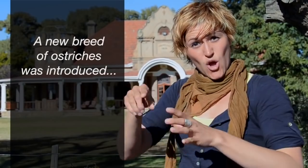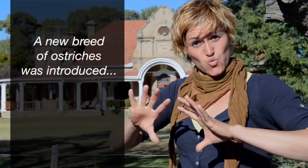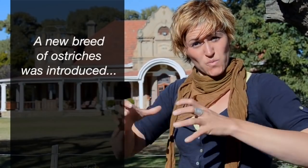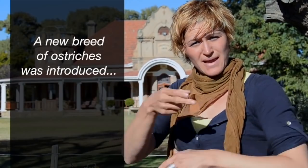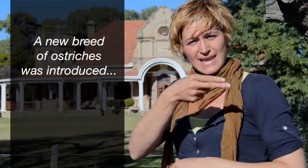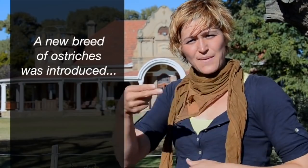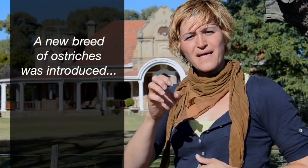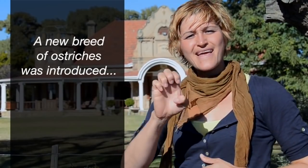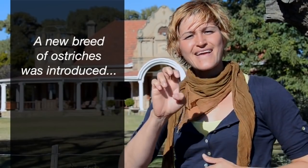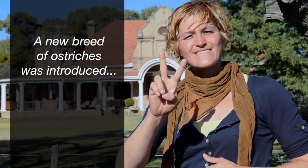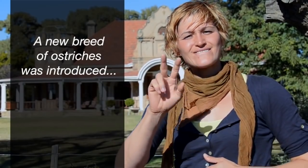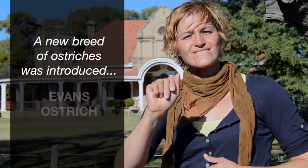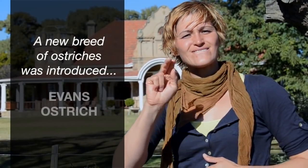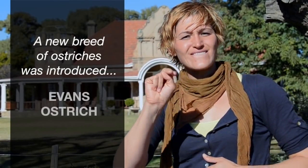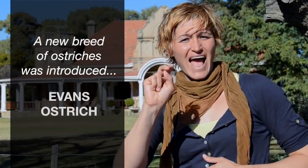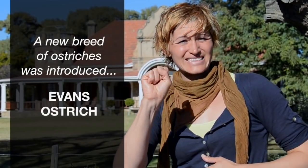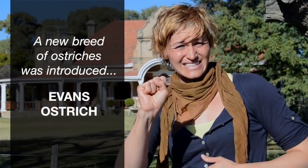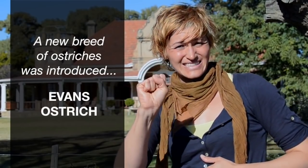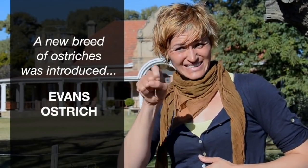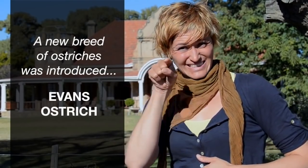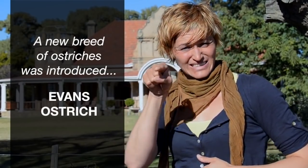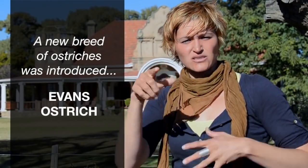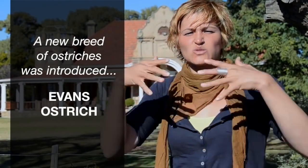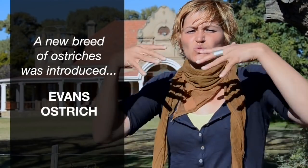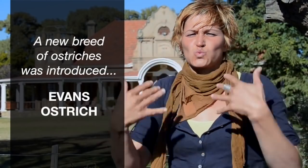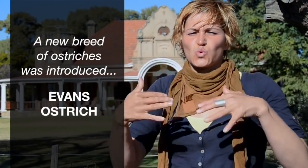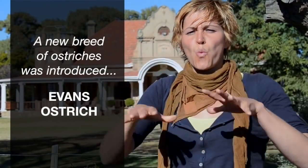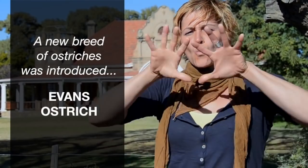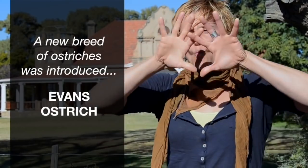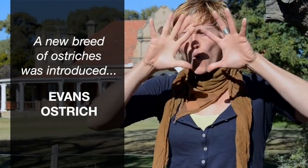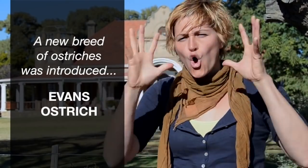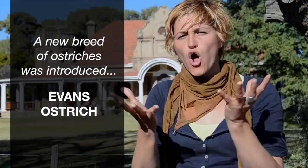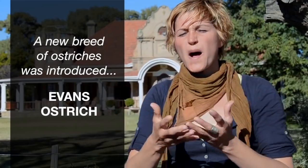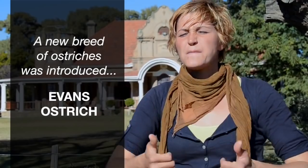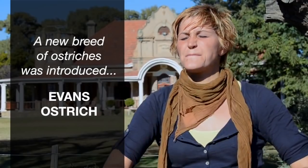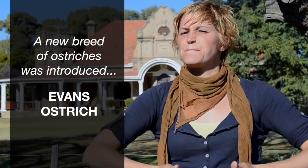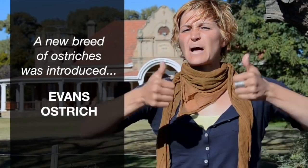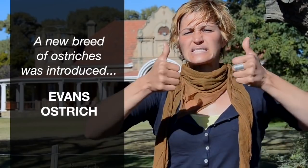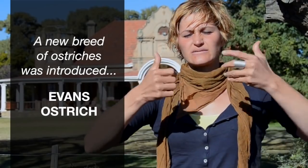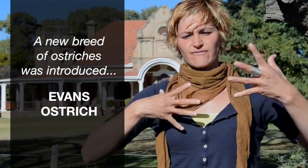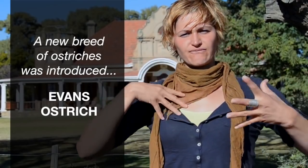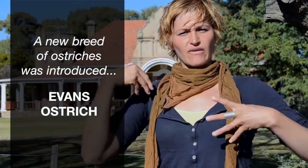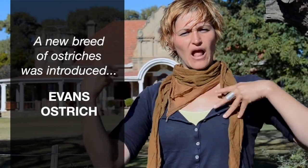Evans ostriches.